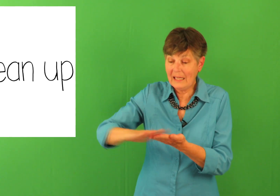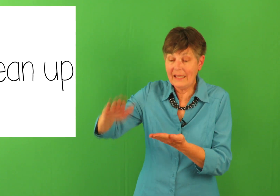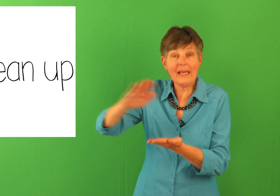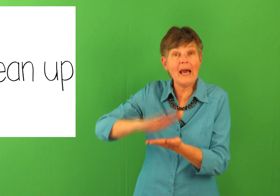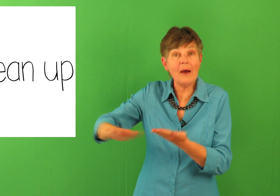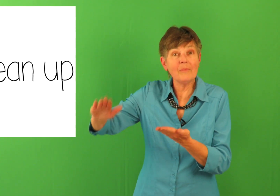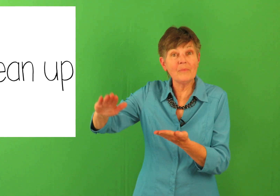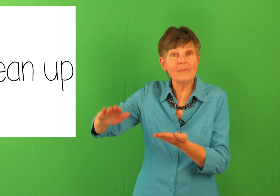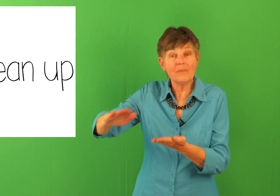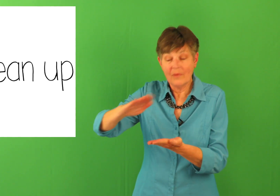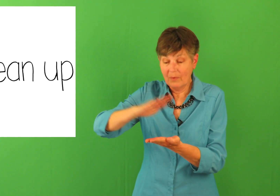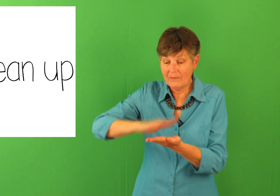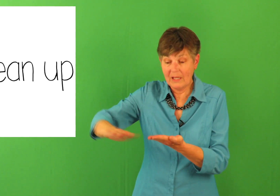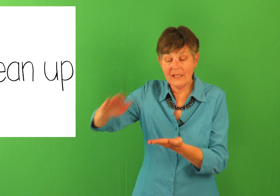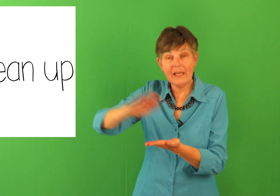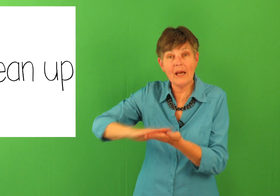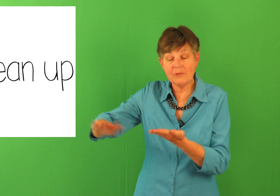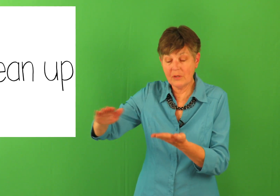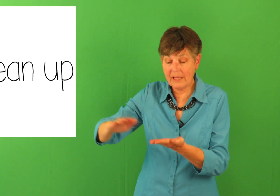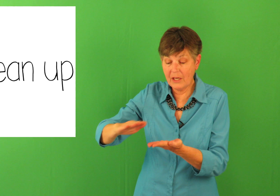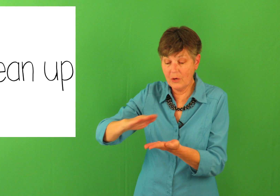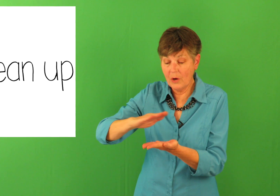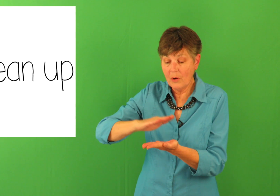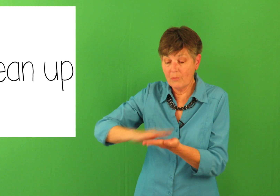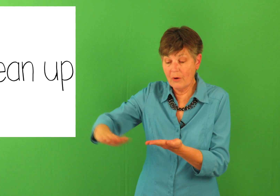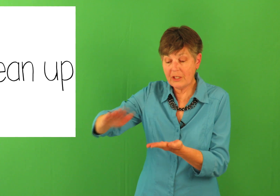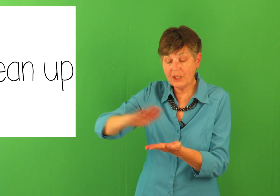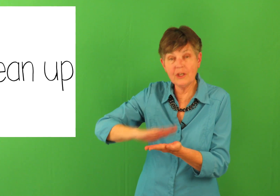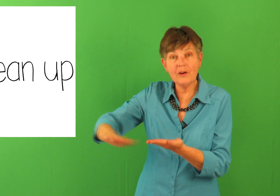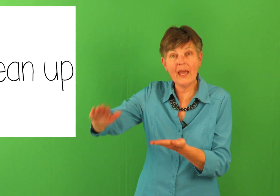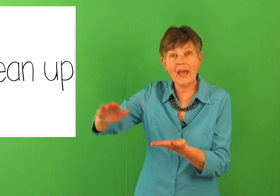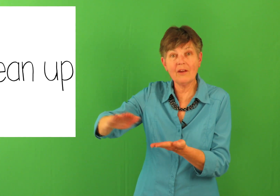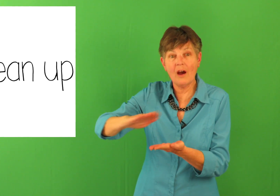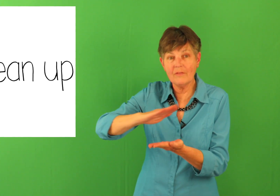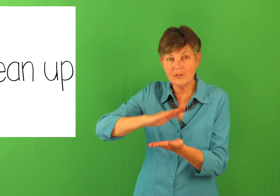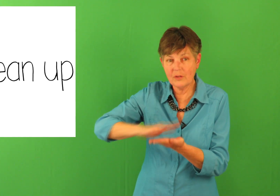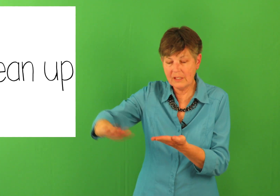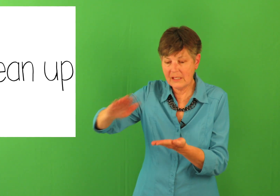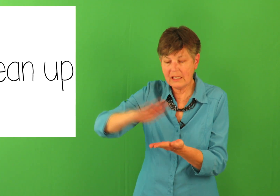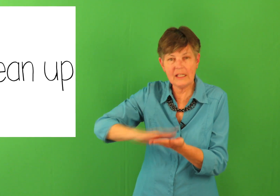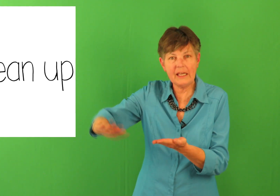clean up to clean up so it's like you're brushing your hand off so this is clean